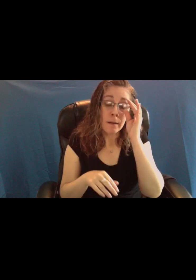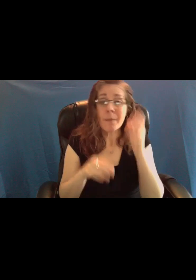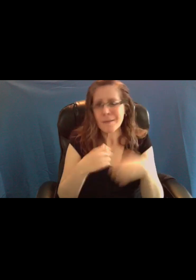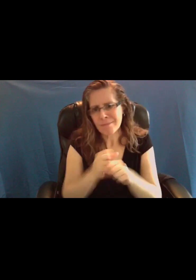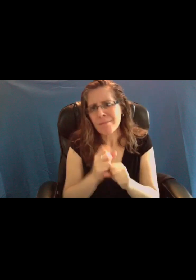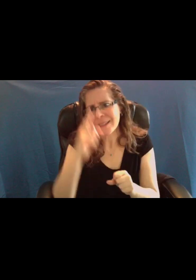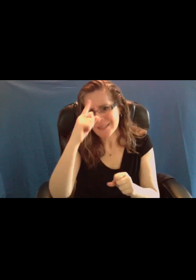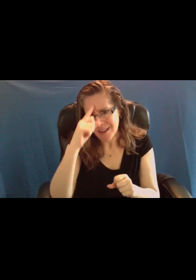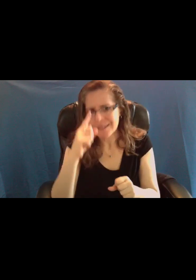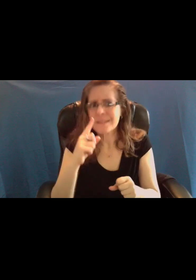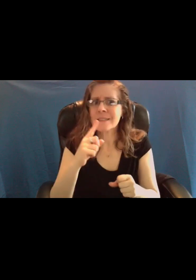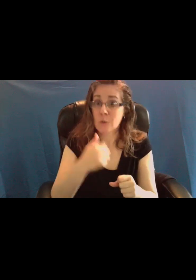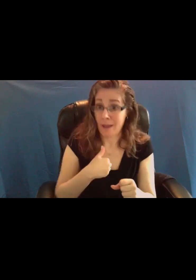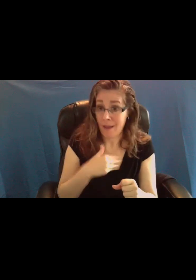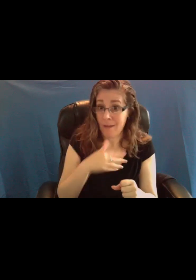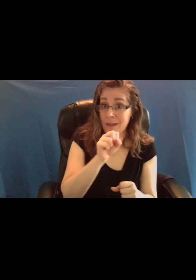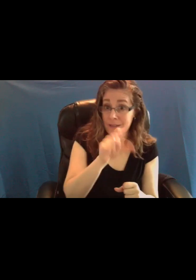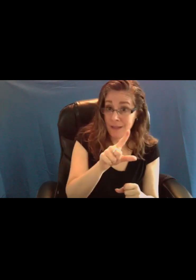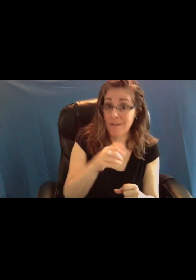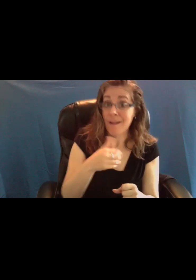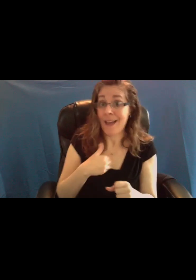secure ASL and CART and have them regardless of whether